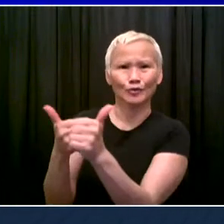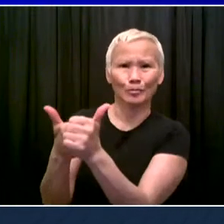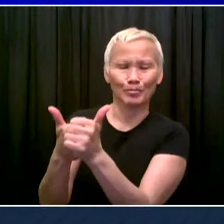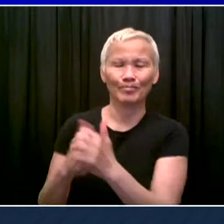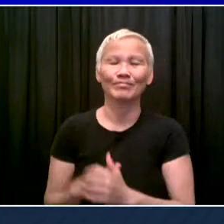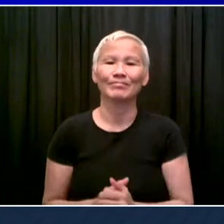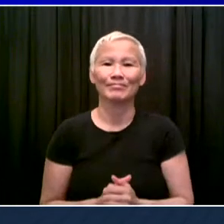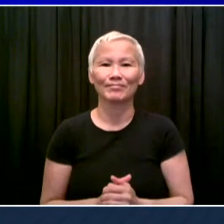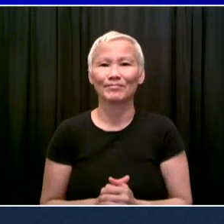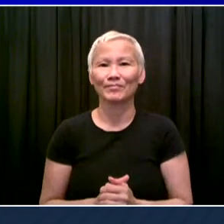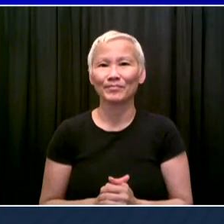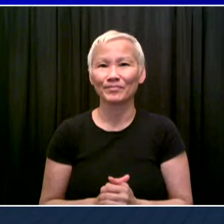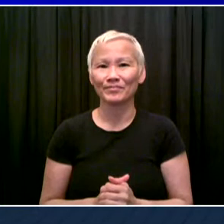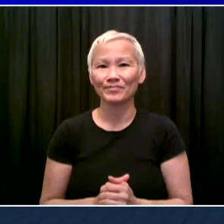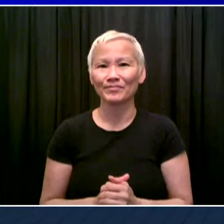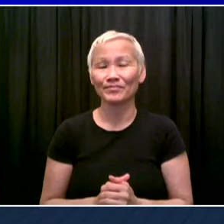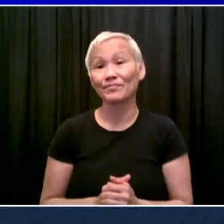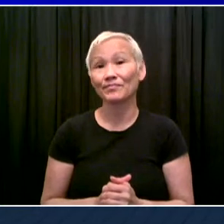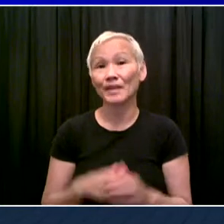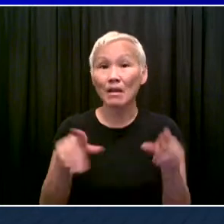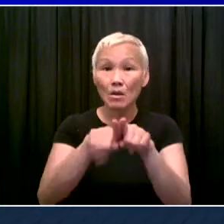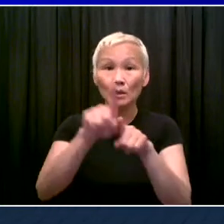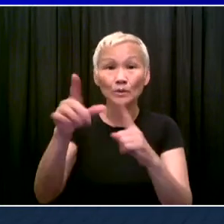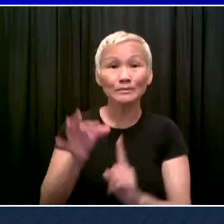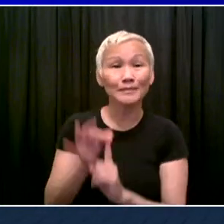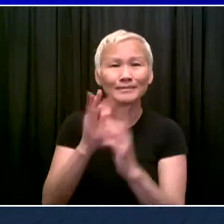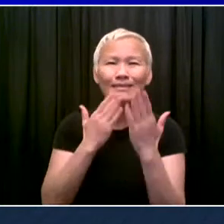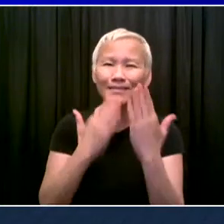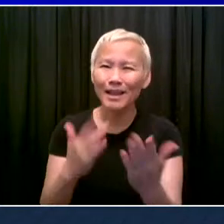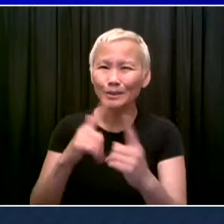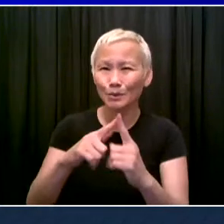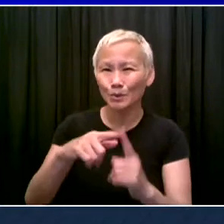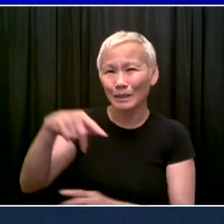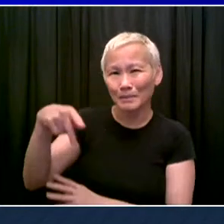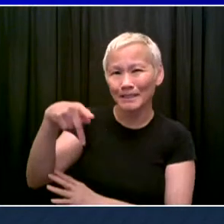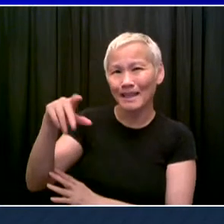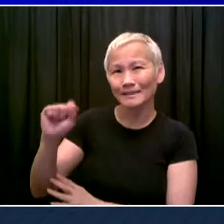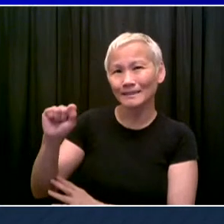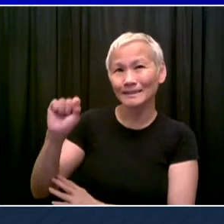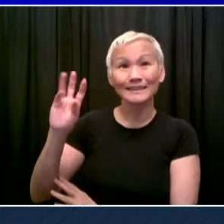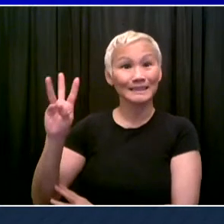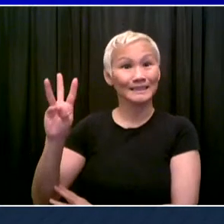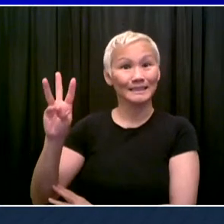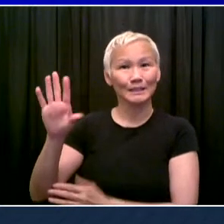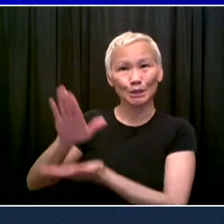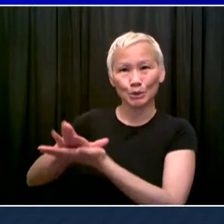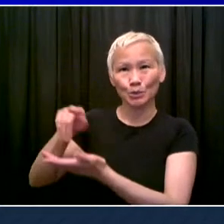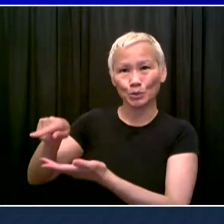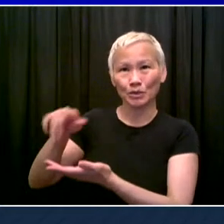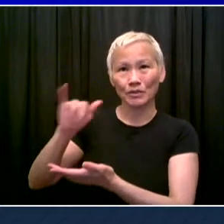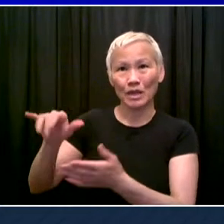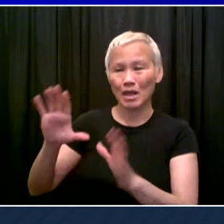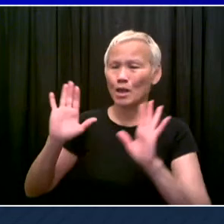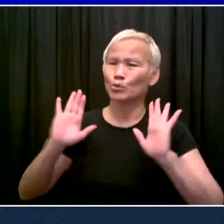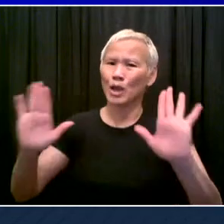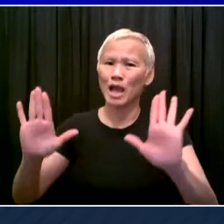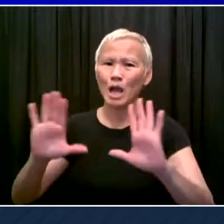THIS IS HOW WE BUILD RECOVERY FOR ALL OF US HELPING EVERY CHILD IN EVERY FAMILY COME BACK STRONG. I WANT TO OFFER A SPECIAL